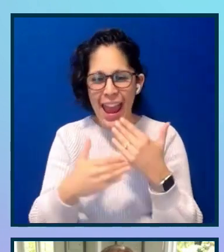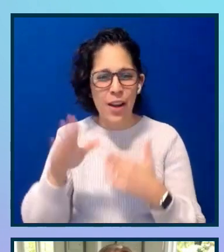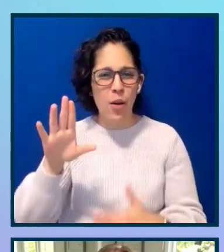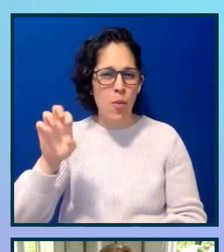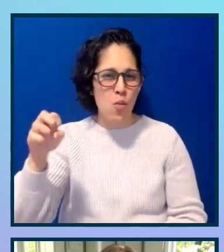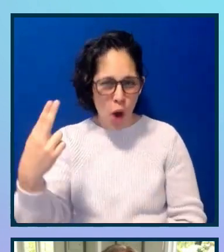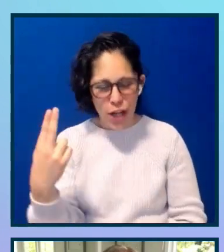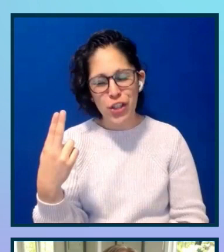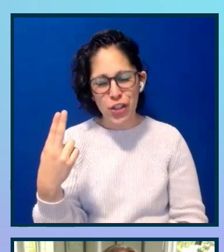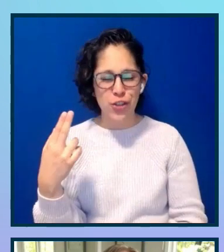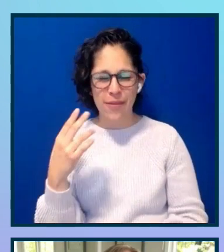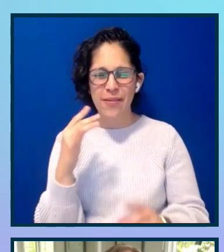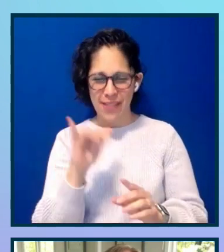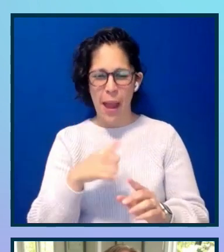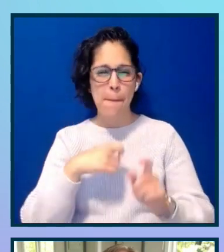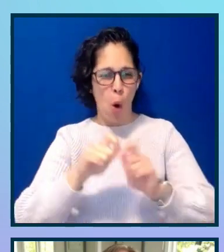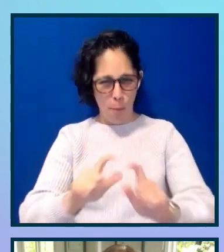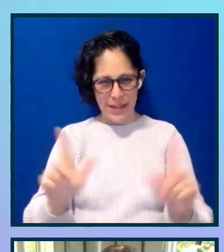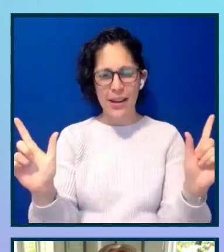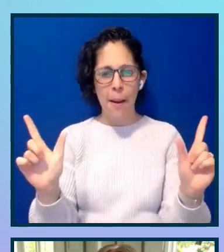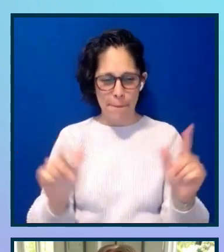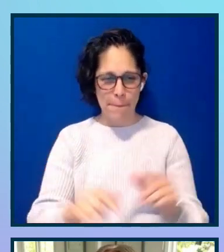So I'm opening up this gallery and on the screen,